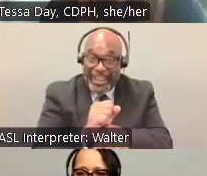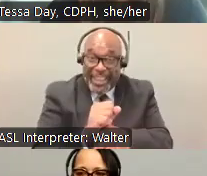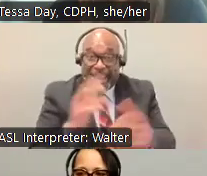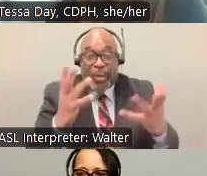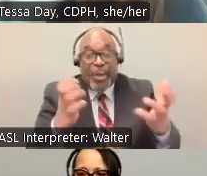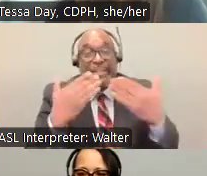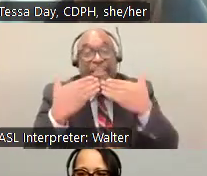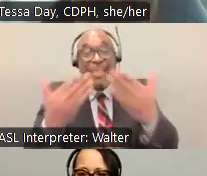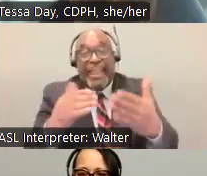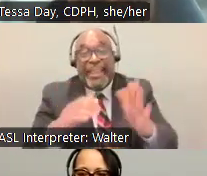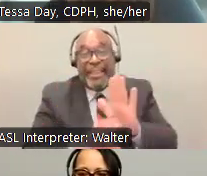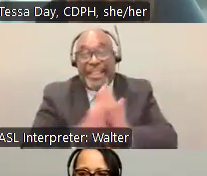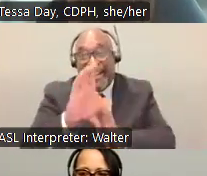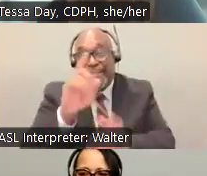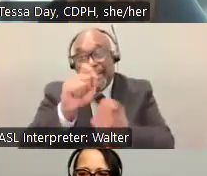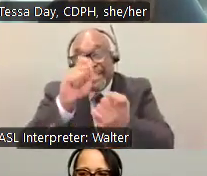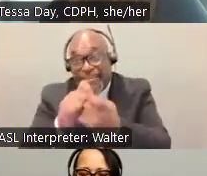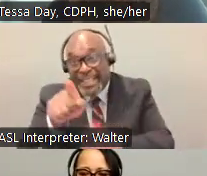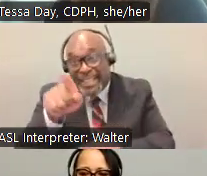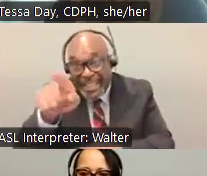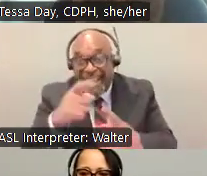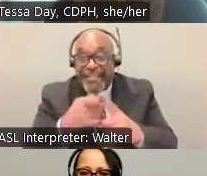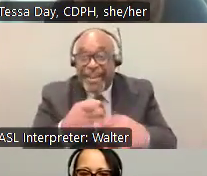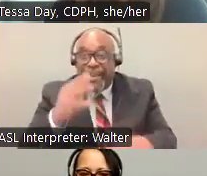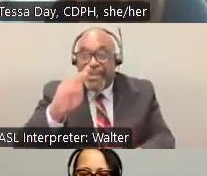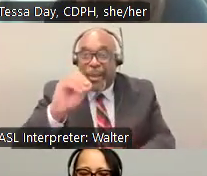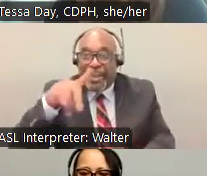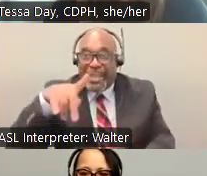13:38:32 to Clare specifically from the 13:38:34 MOPD team as a whole and from